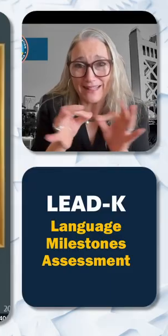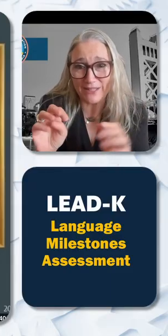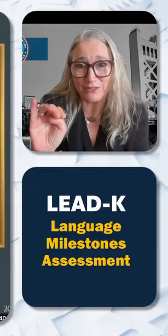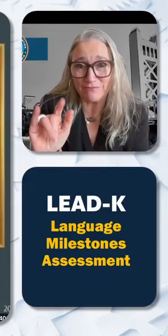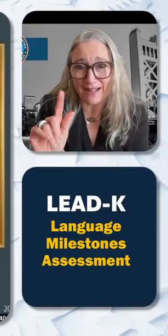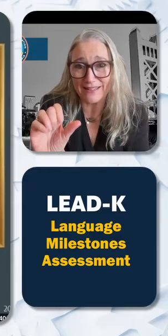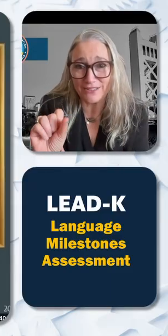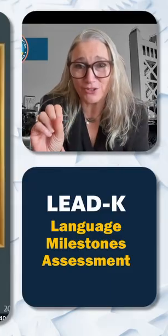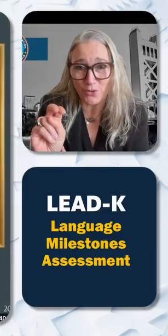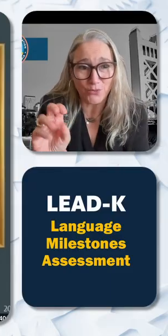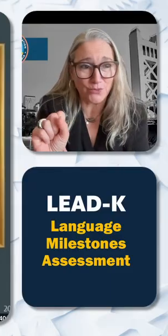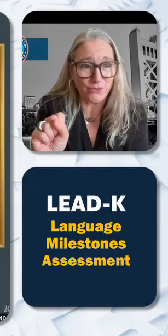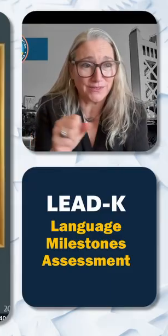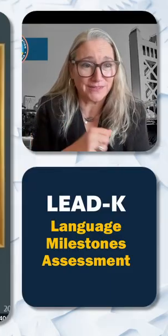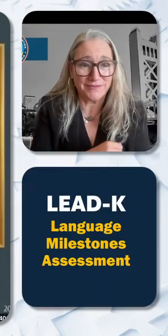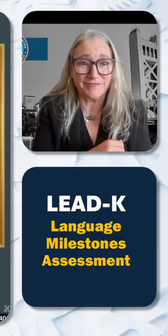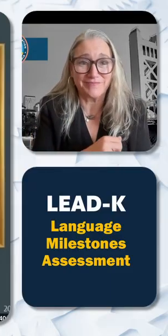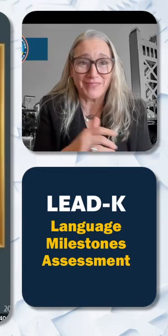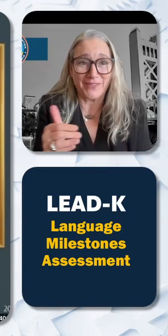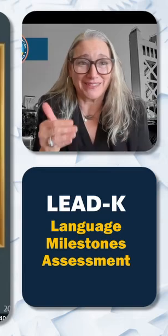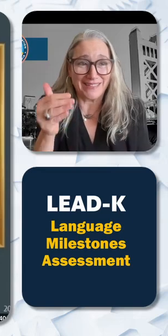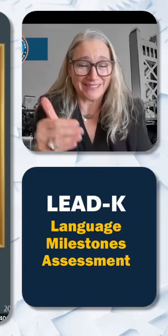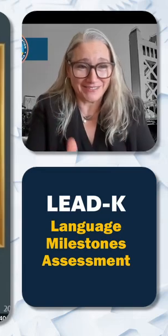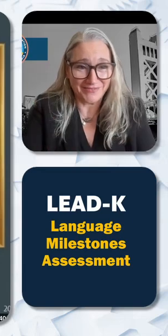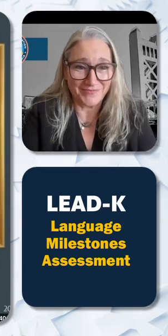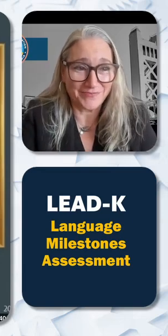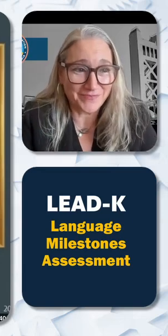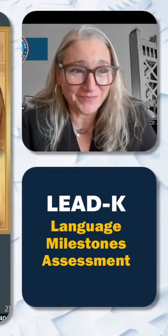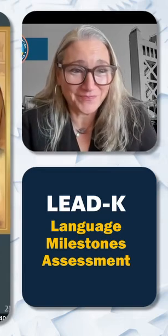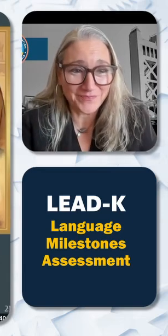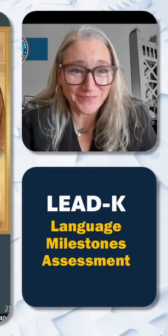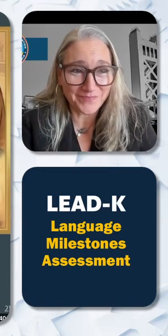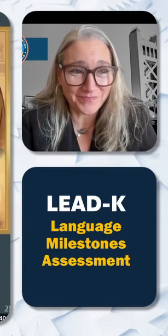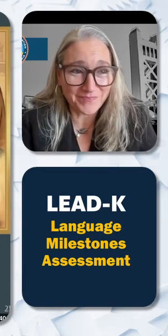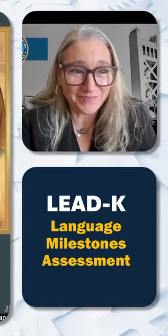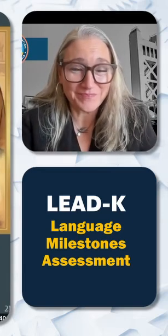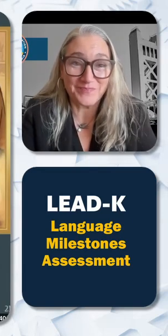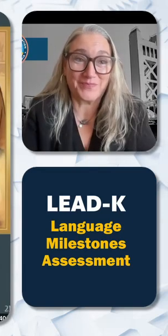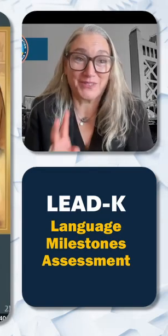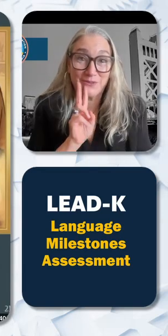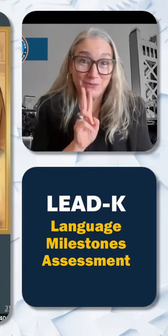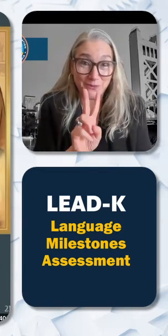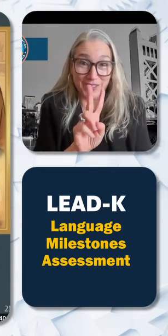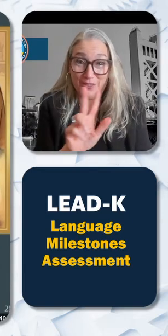to her father's t-shirt. So that is a great example of language milestones for this age. Next slide.